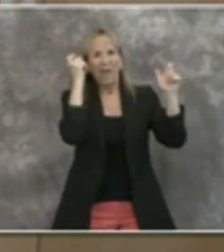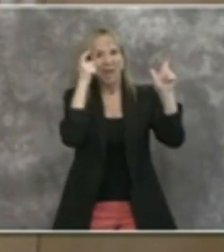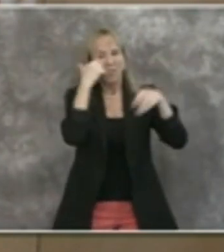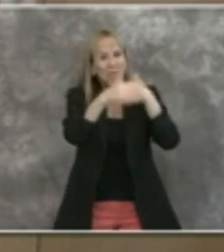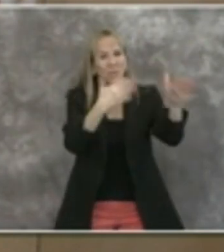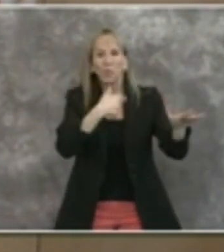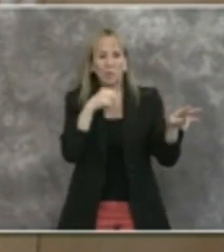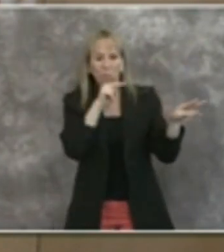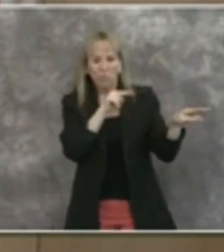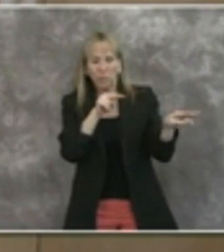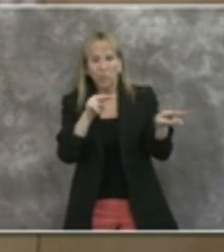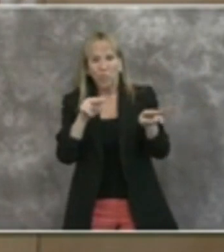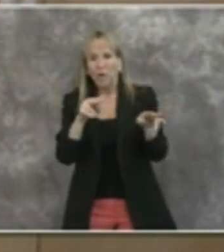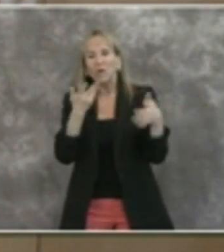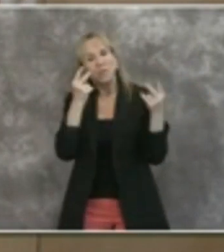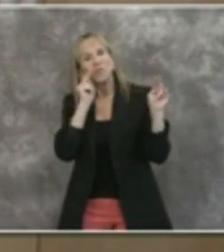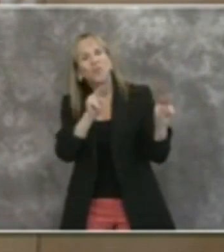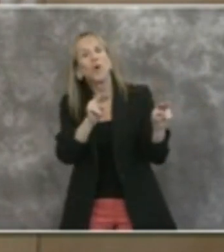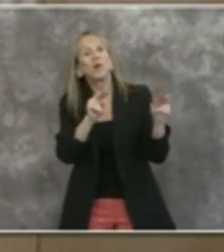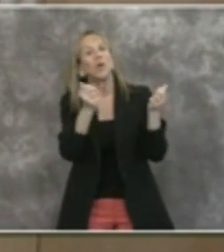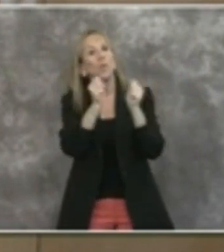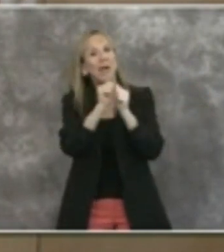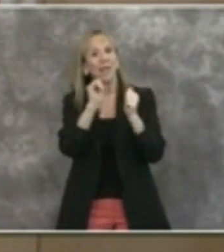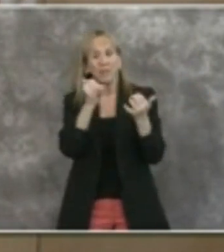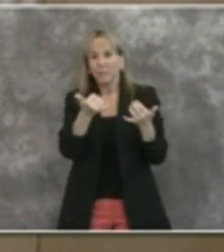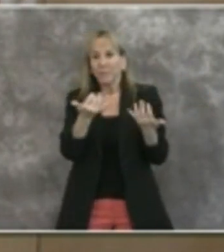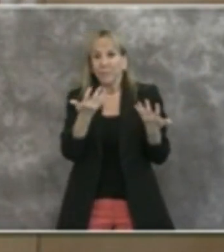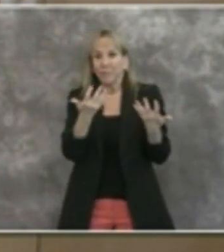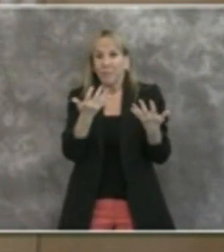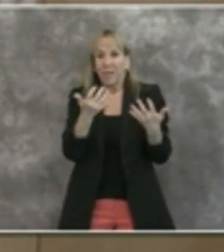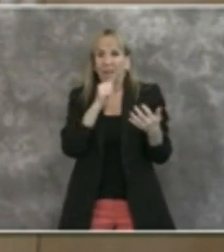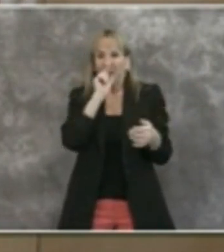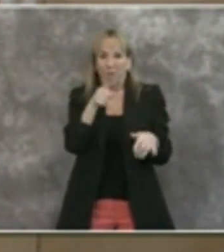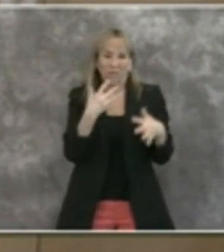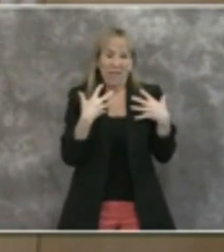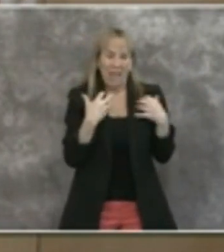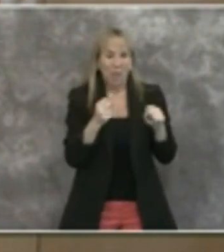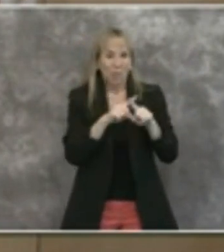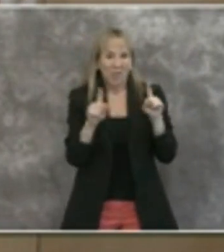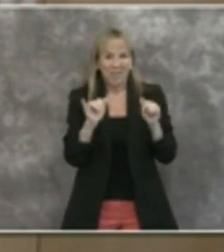WANT LARGER JURISDICTIONS TO OPEN UP TOO FAST AND WE ARE TRYING TO MEET OR I'M LOOKING